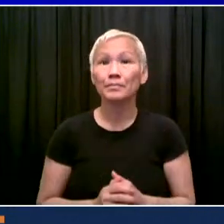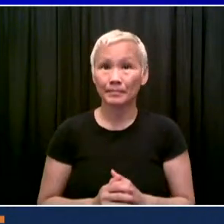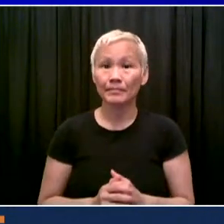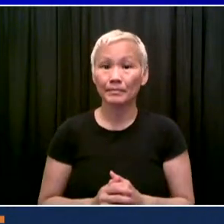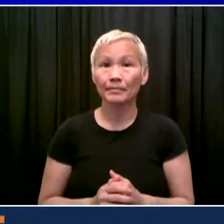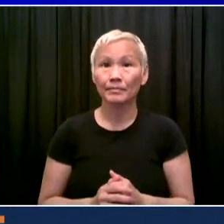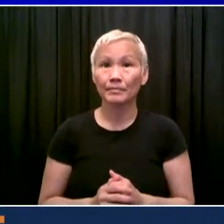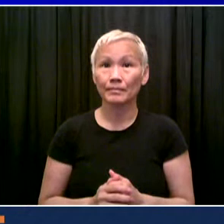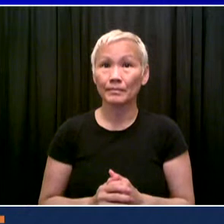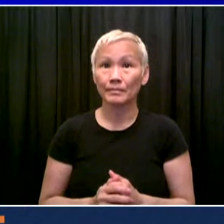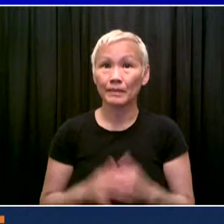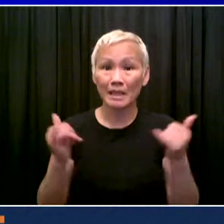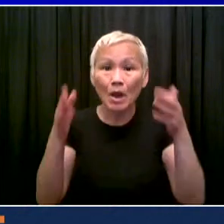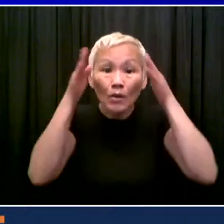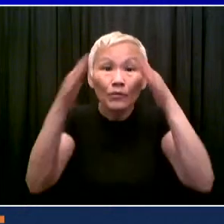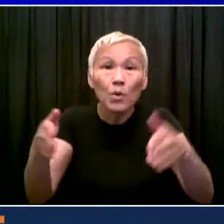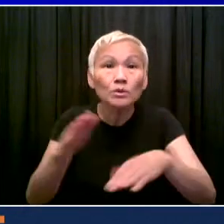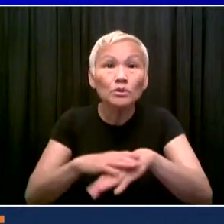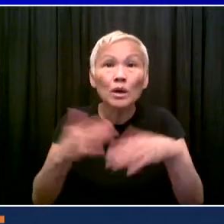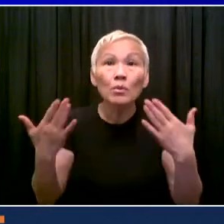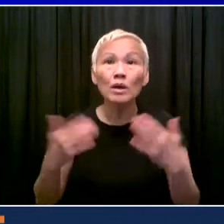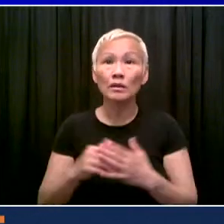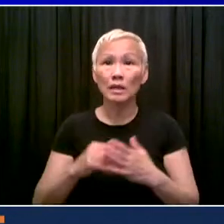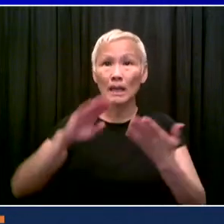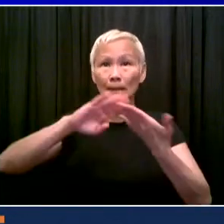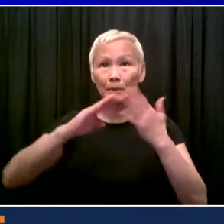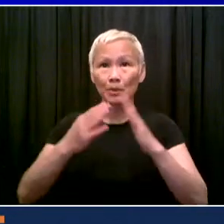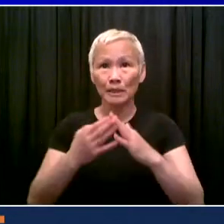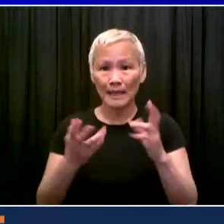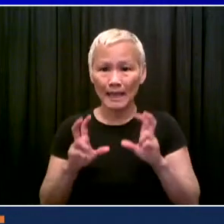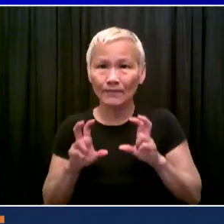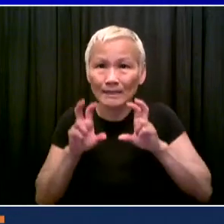NYC PLAN, FOCUSING ON